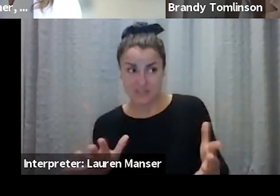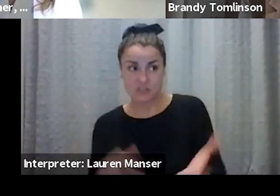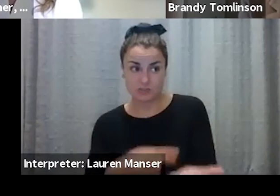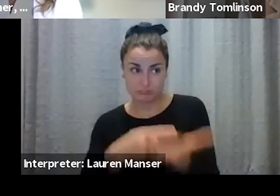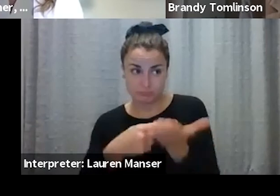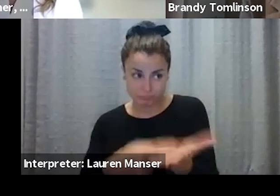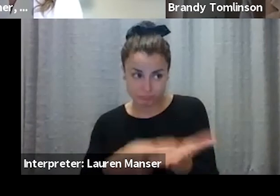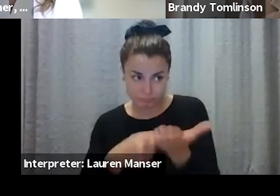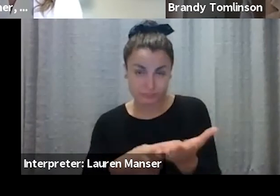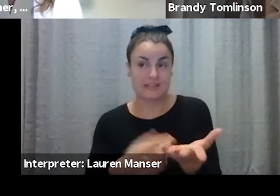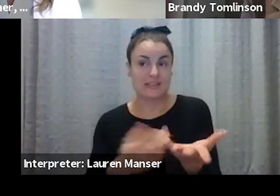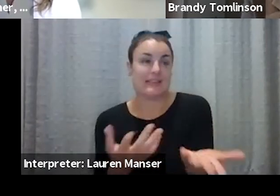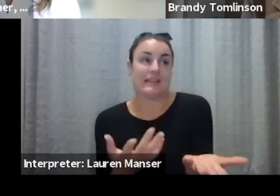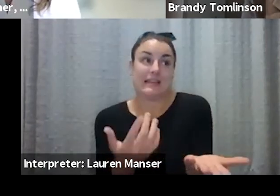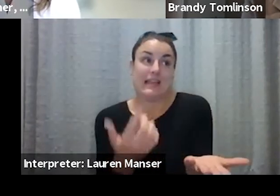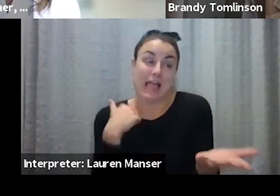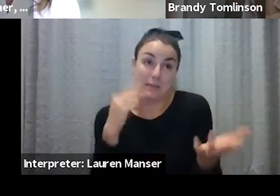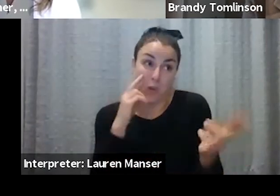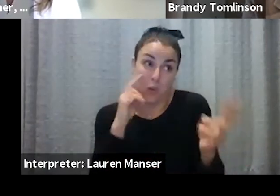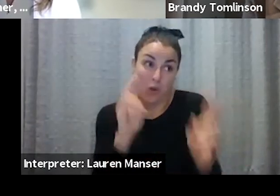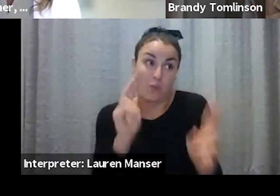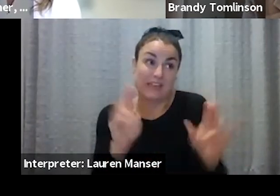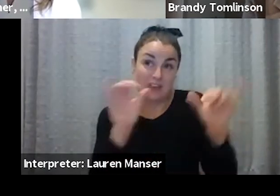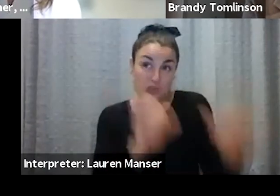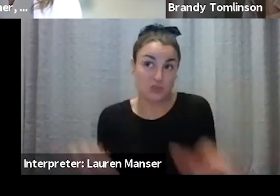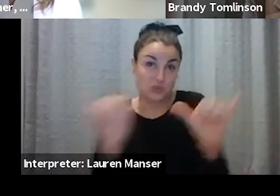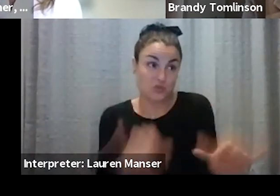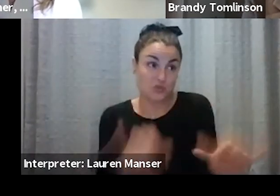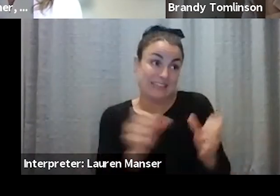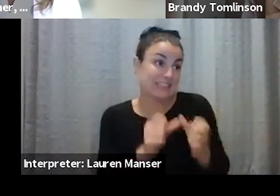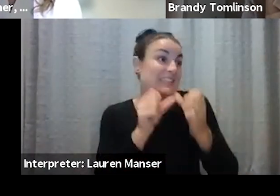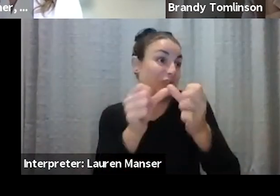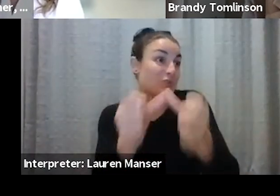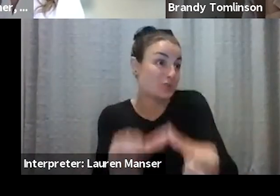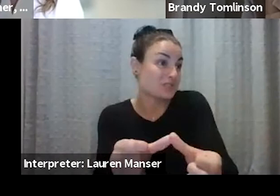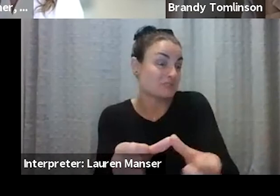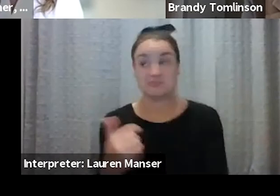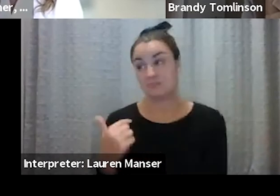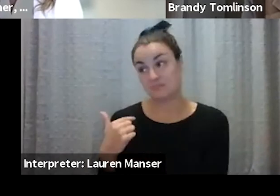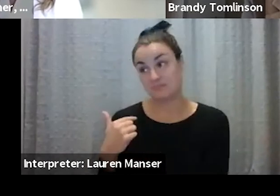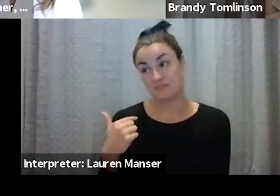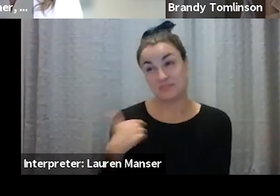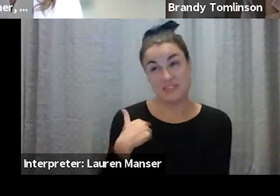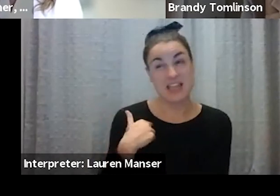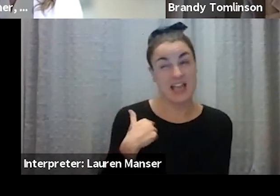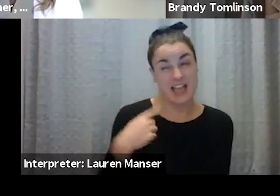And I think we all are thinking that it probably will, because so many people have been taking advantage of it